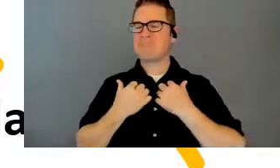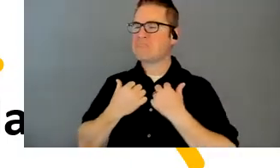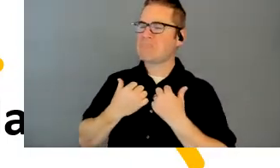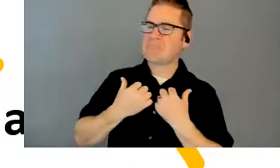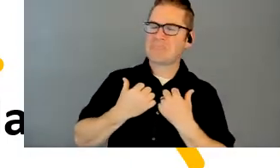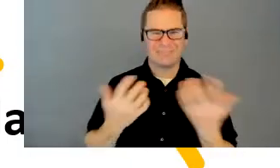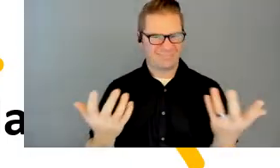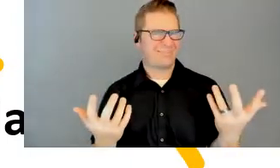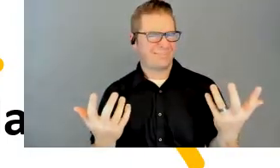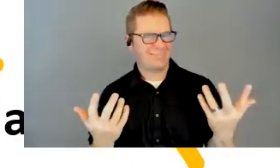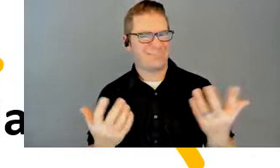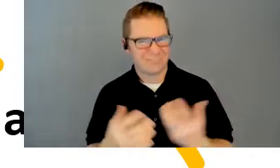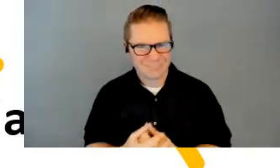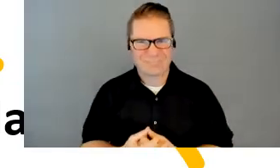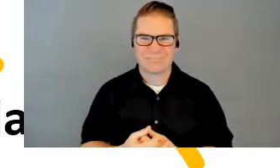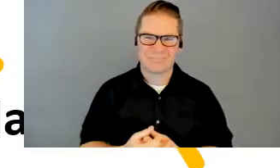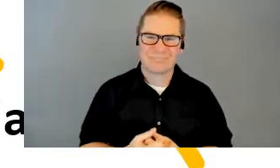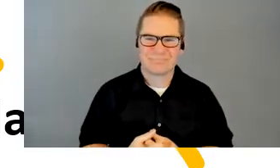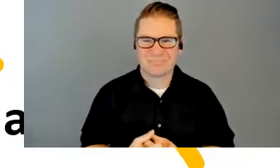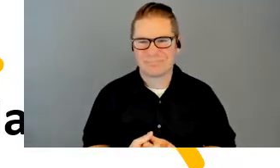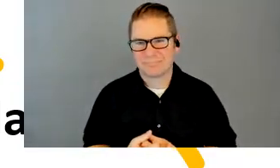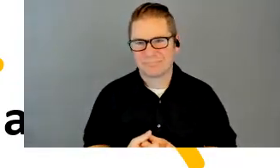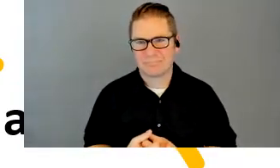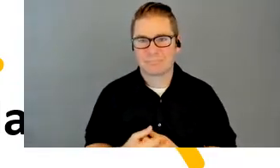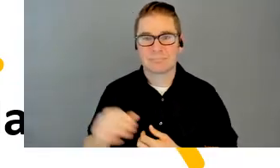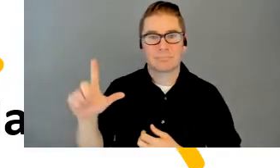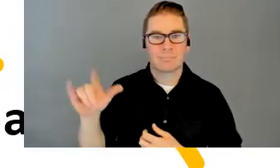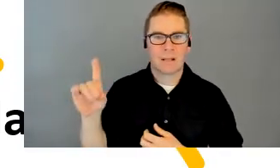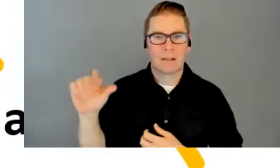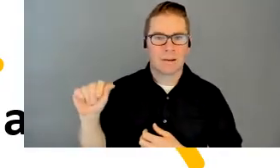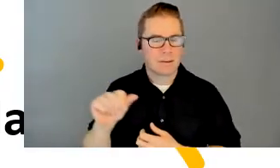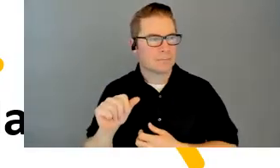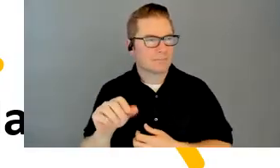And I think the other thing before we move on is to make sure